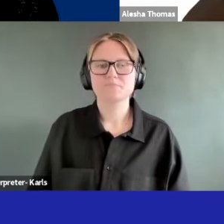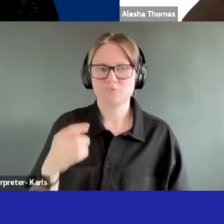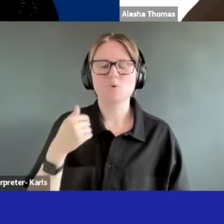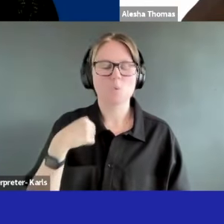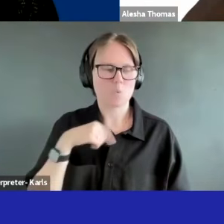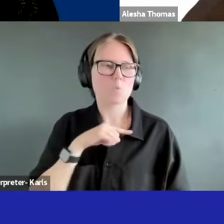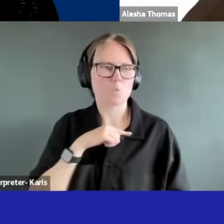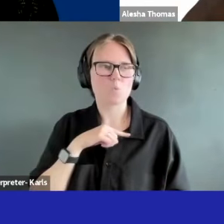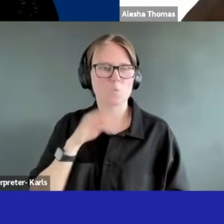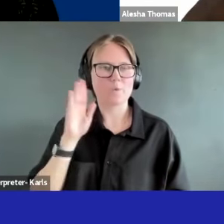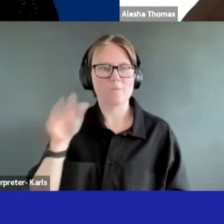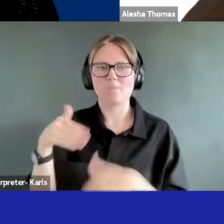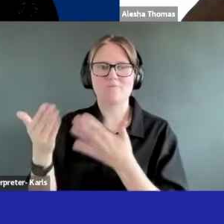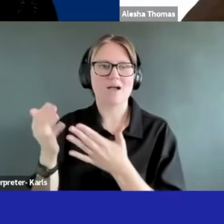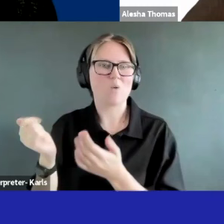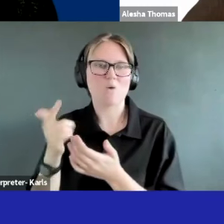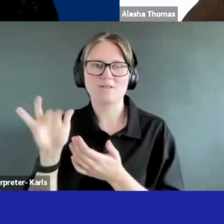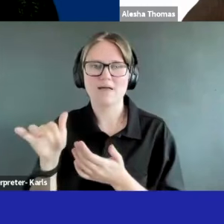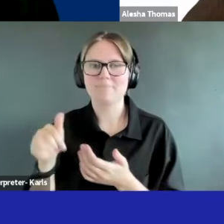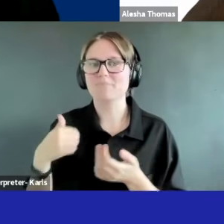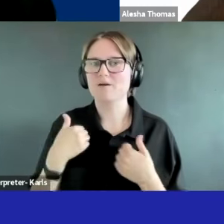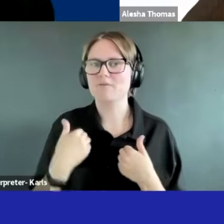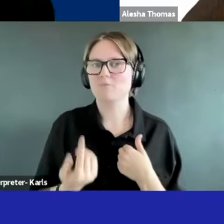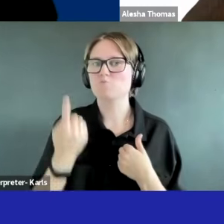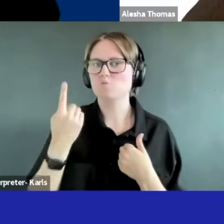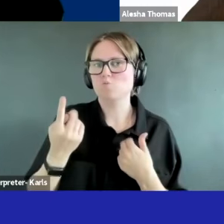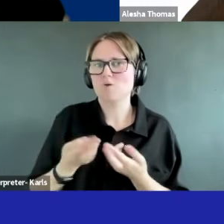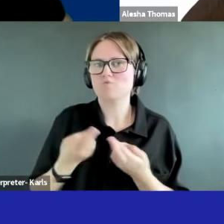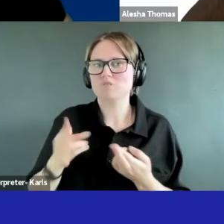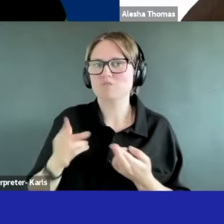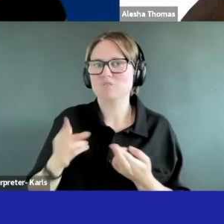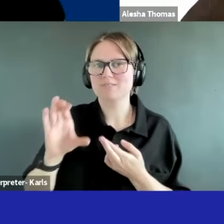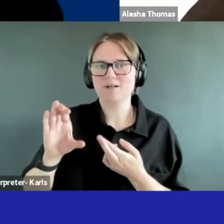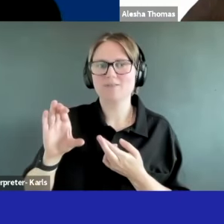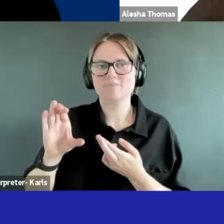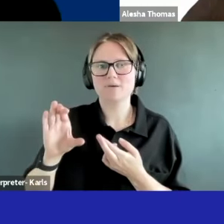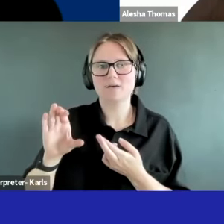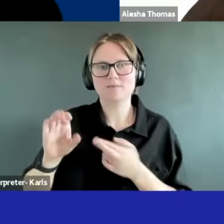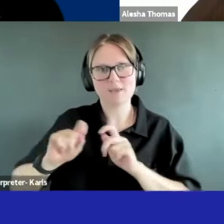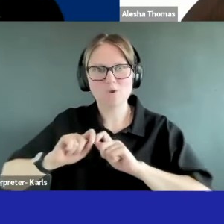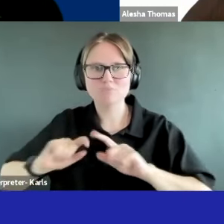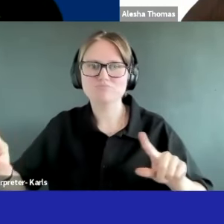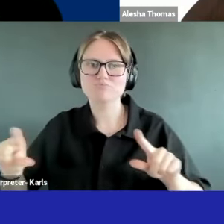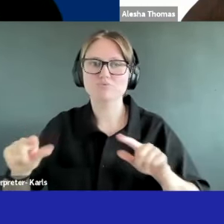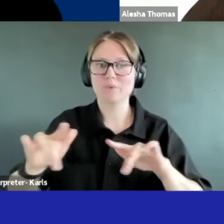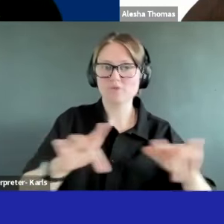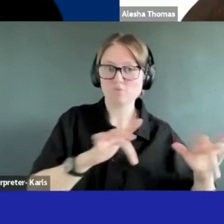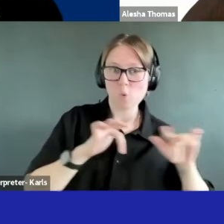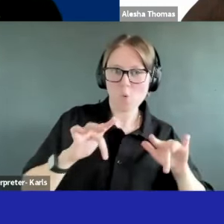of that in a resource doc ent once we send out the recording. So no worries. It